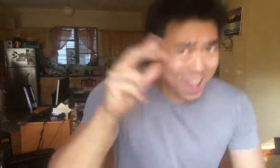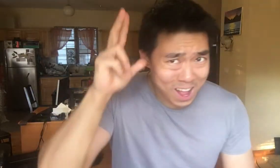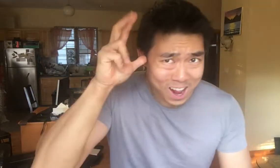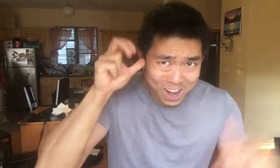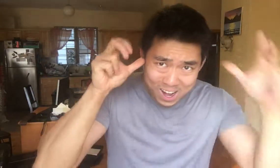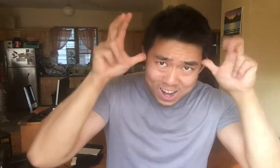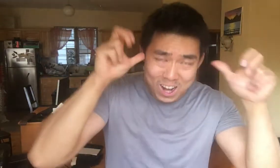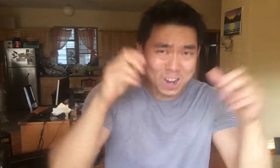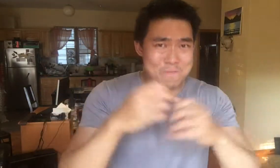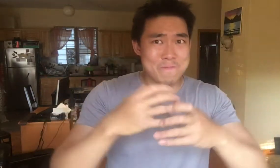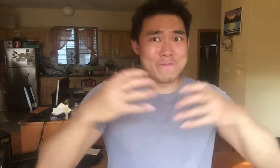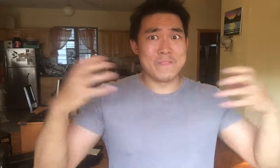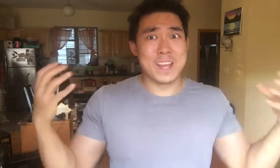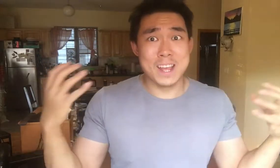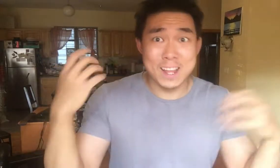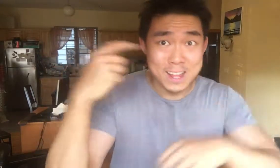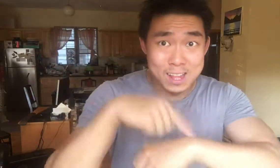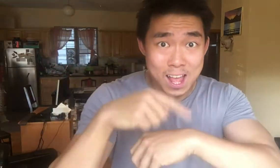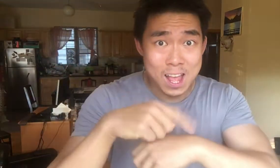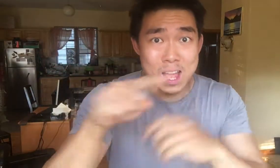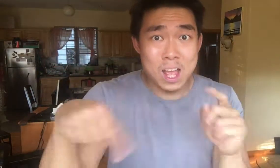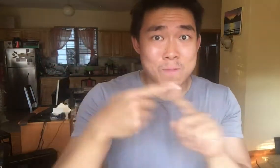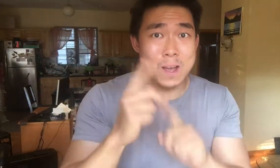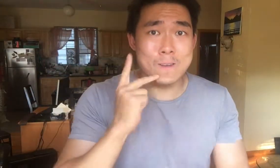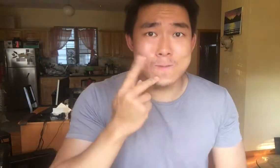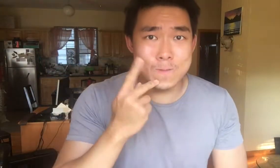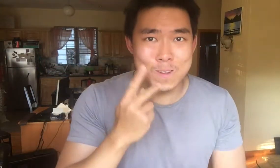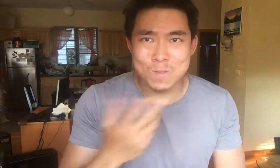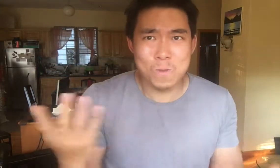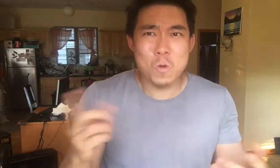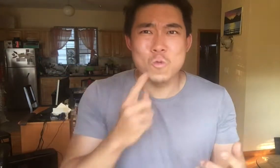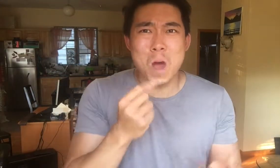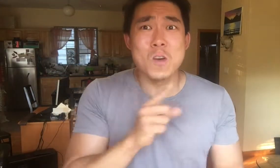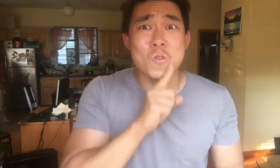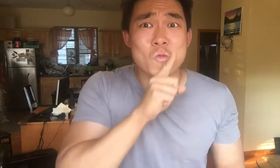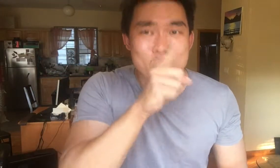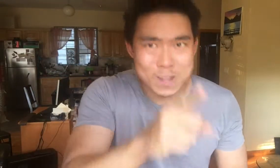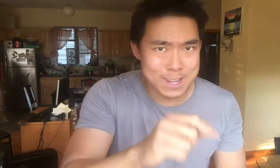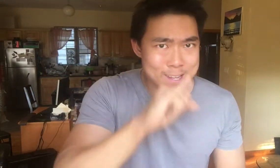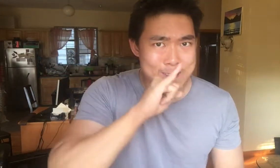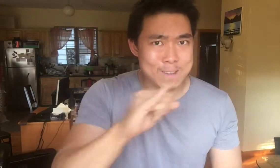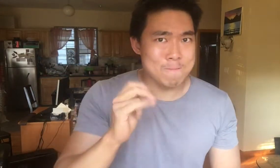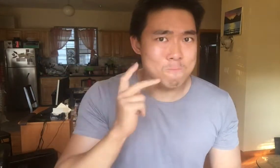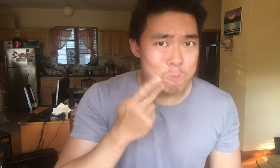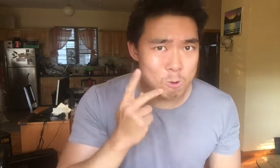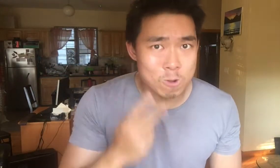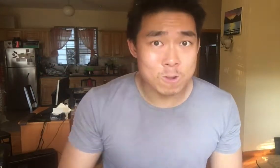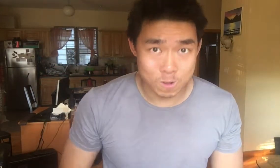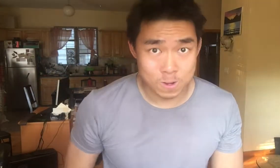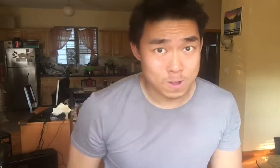You must have heard many times about protein. But what really is protein?